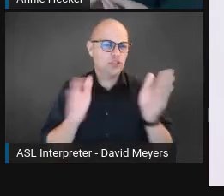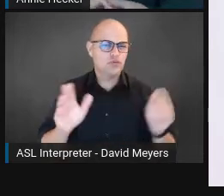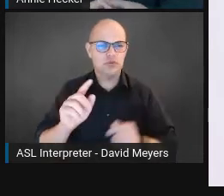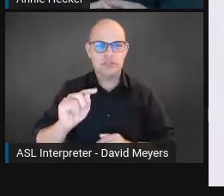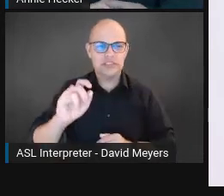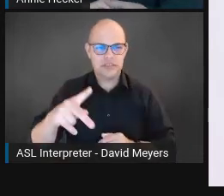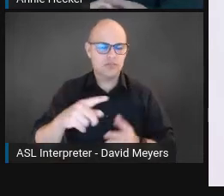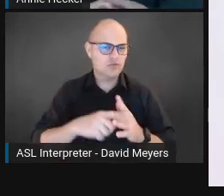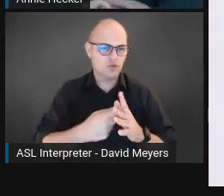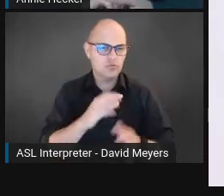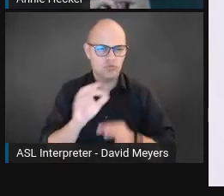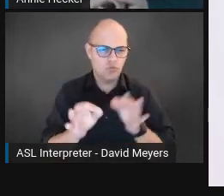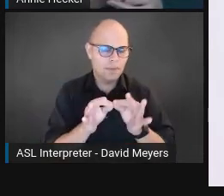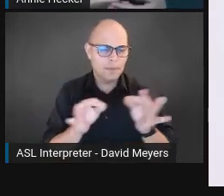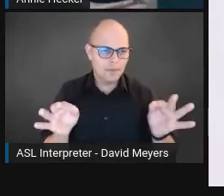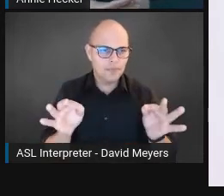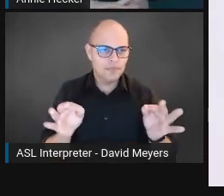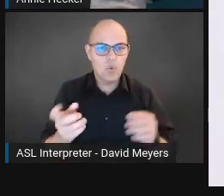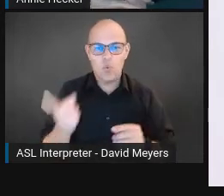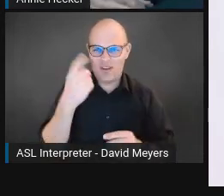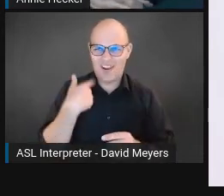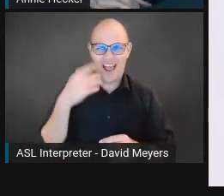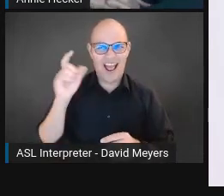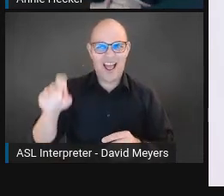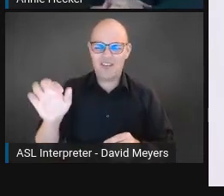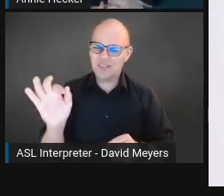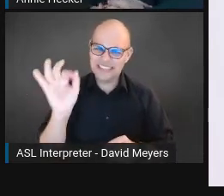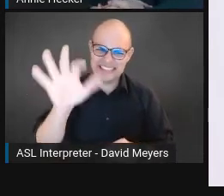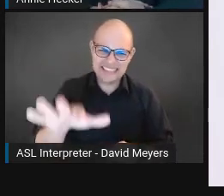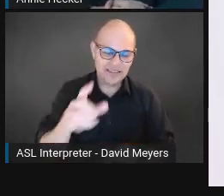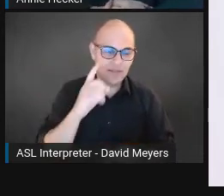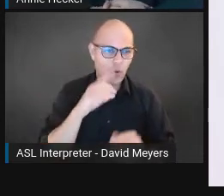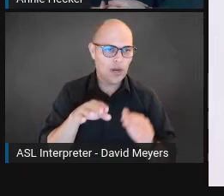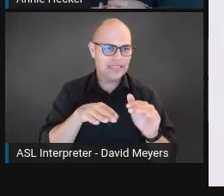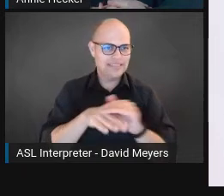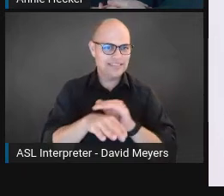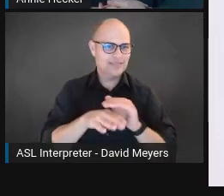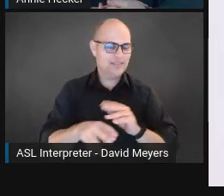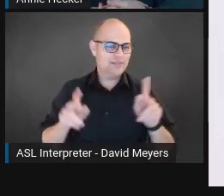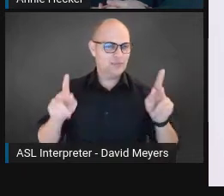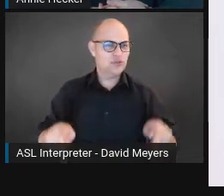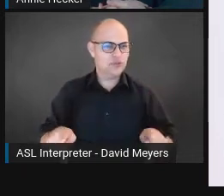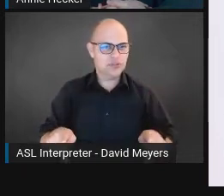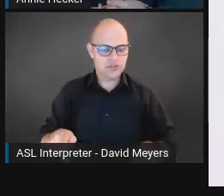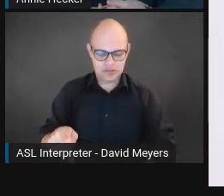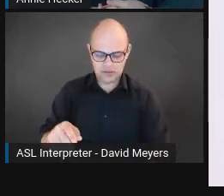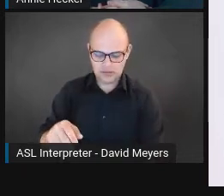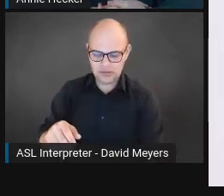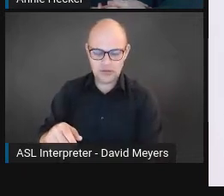One that I had to get in as the accessibility person is a warning about ARIA.